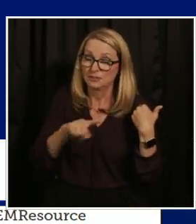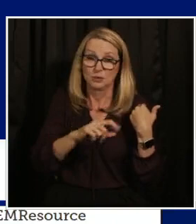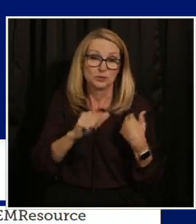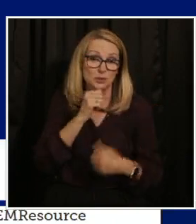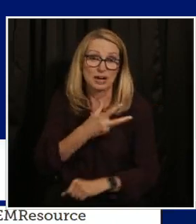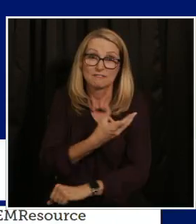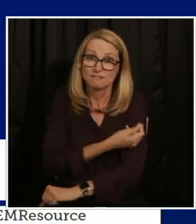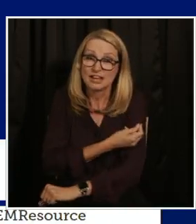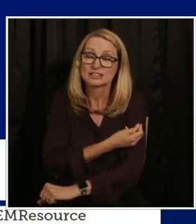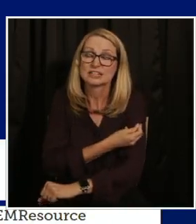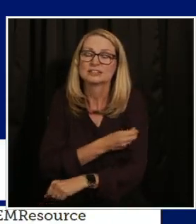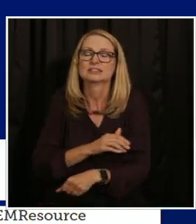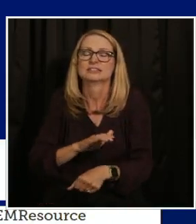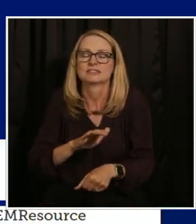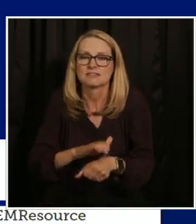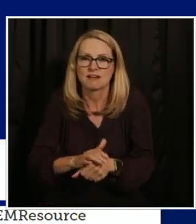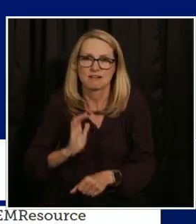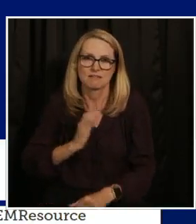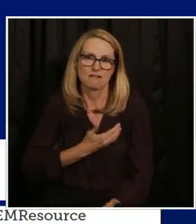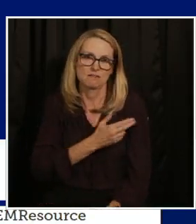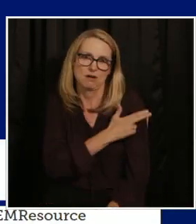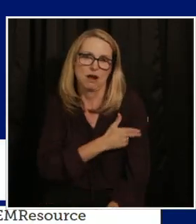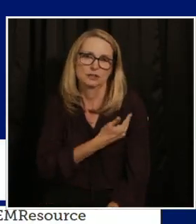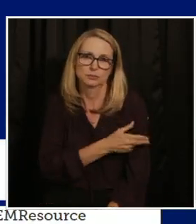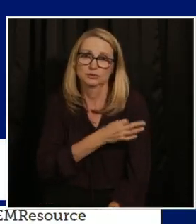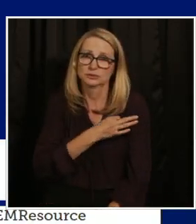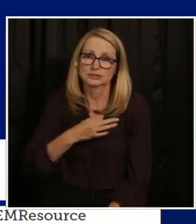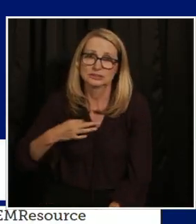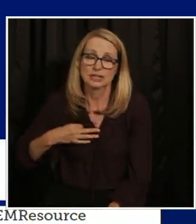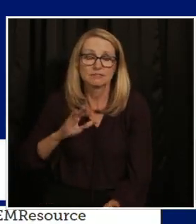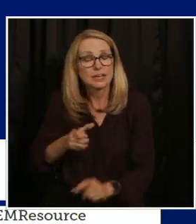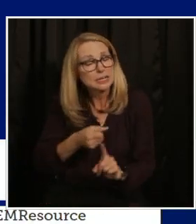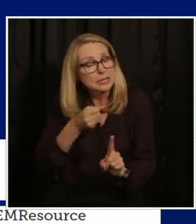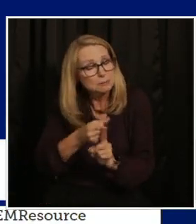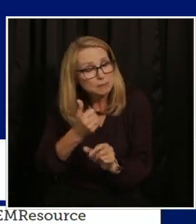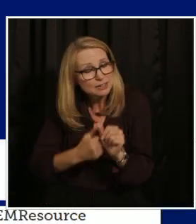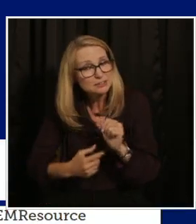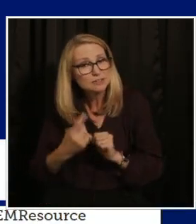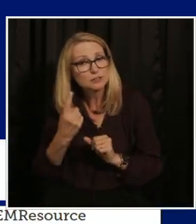and it impacts all coloradans because those who are vaccinated will struggle to get the same